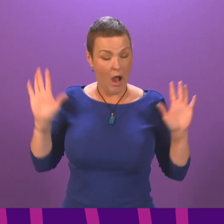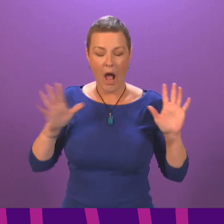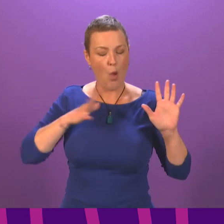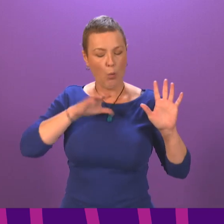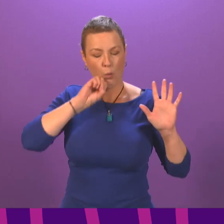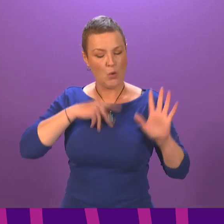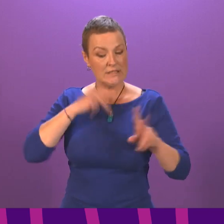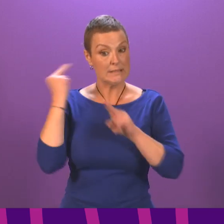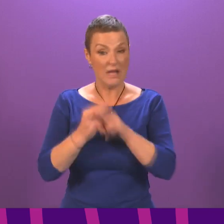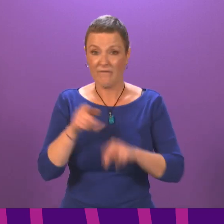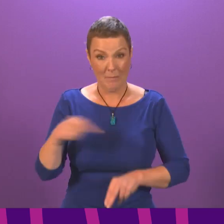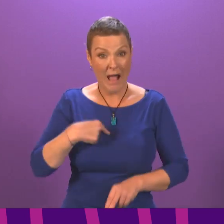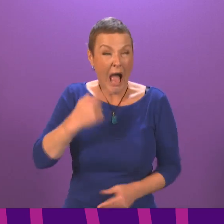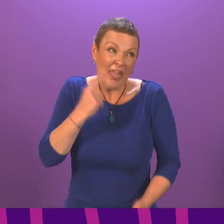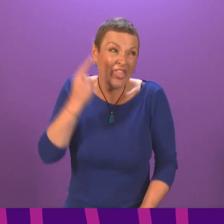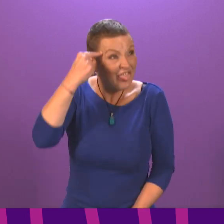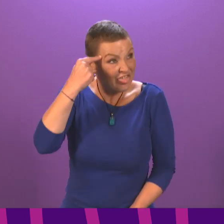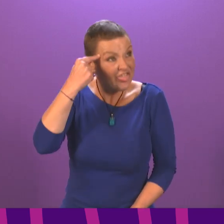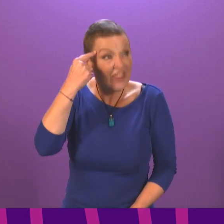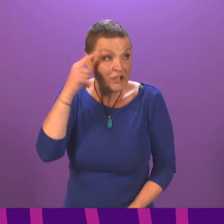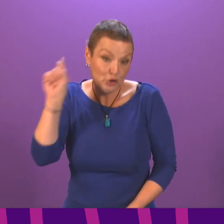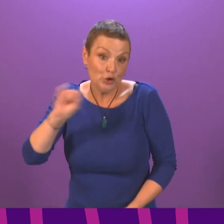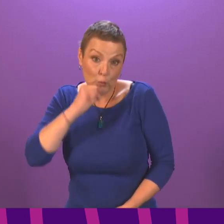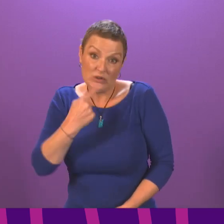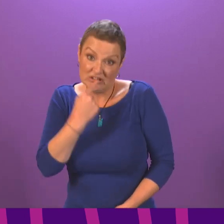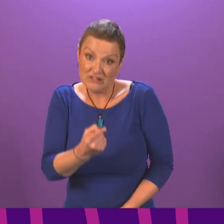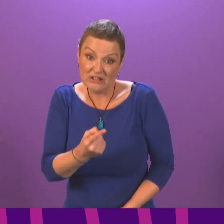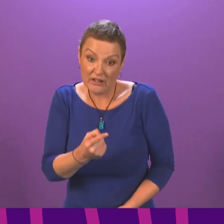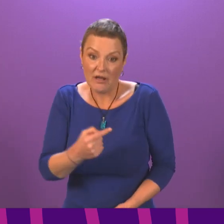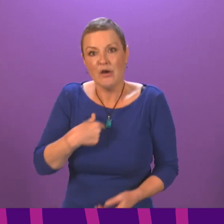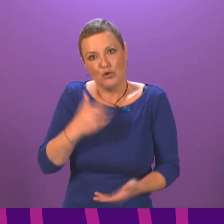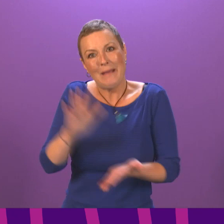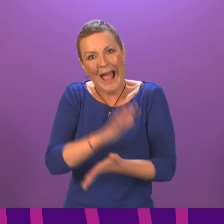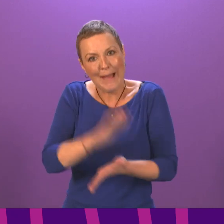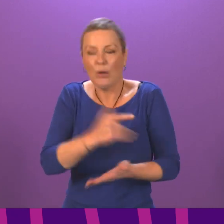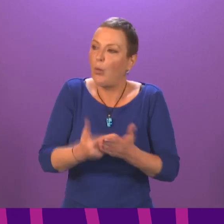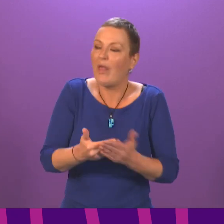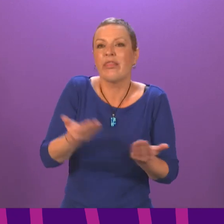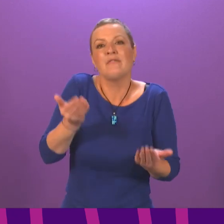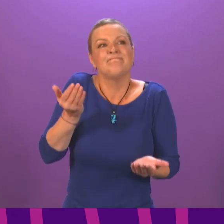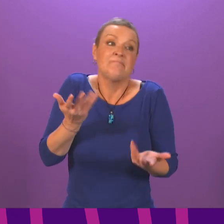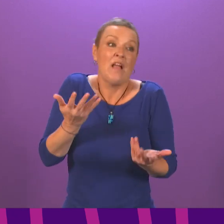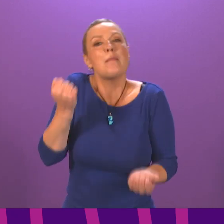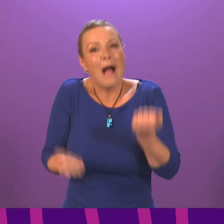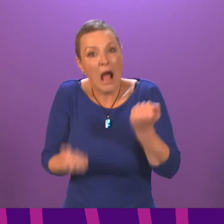for her but I think that she would welcome the overall balance of the Scottish Government’s messaging around the situation.